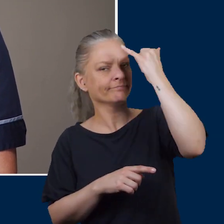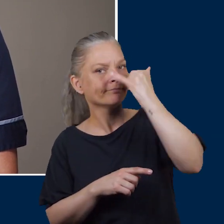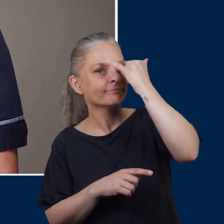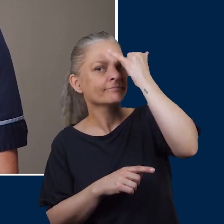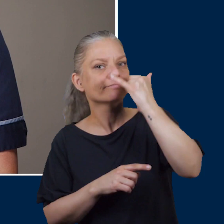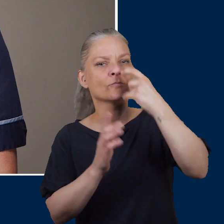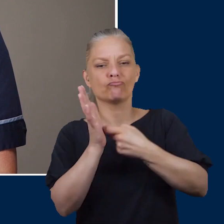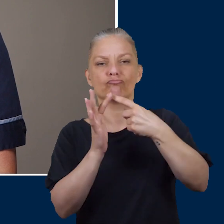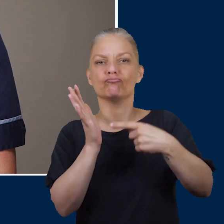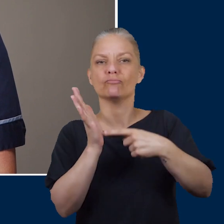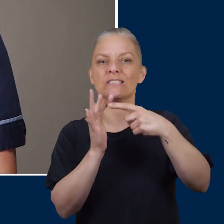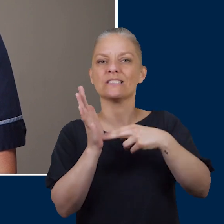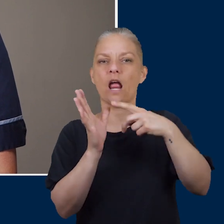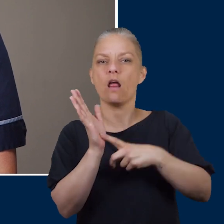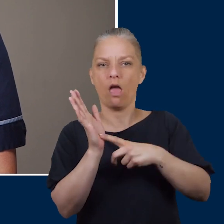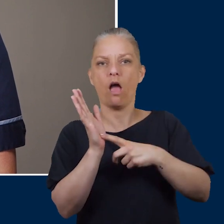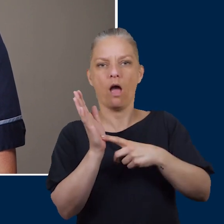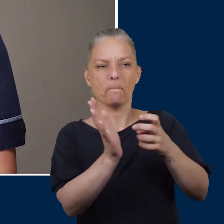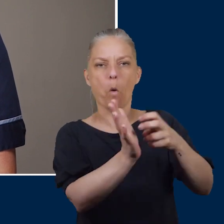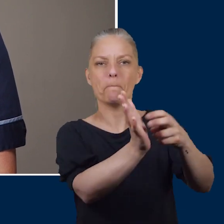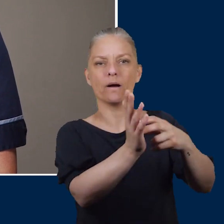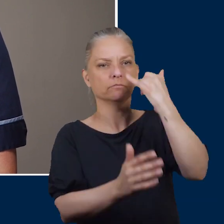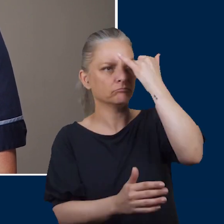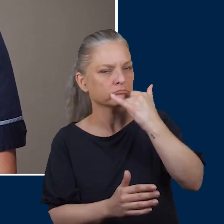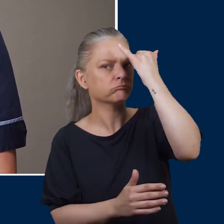checked for at your retinal screening appointment and if new blood vessels are